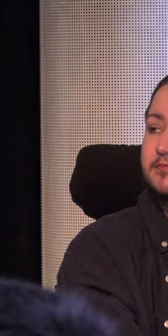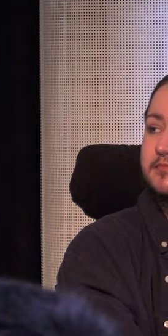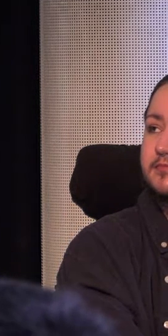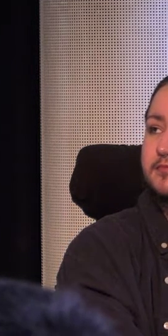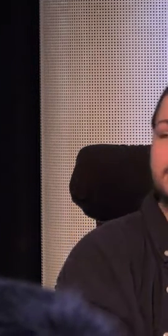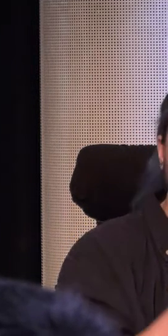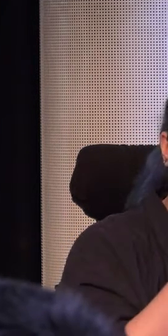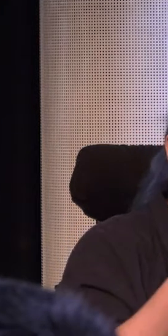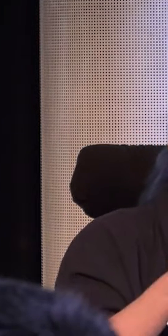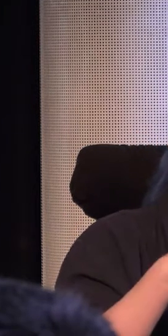We'll get back.